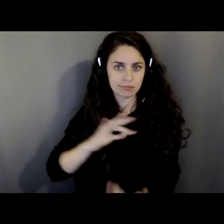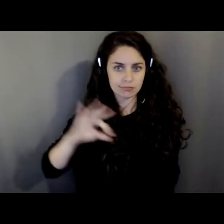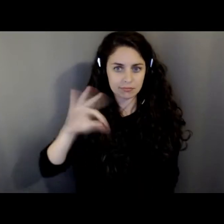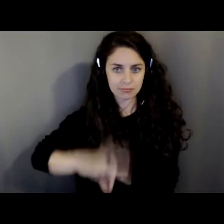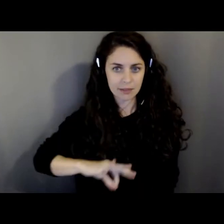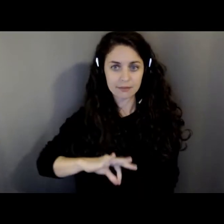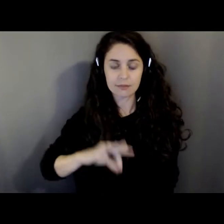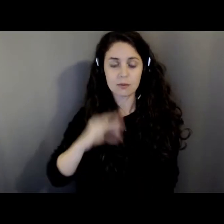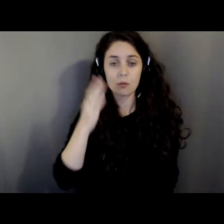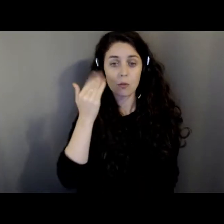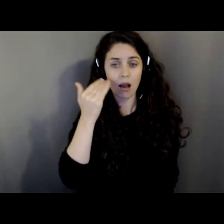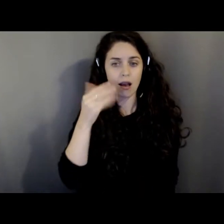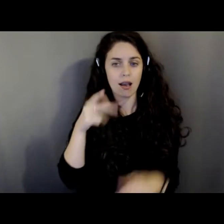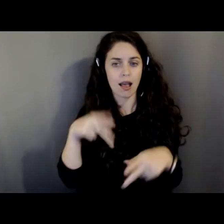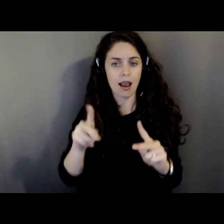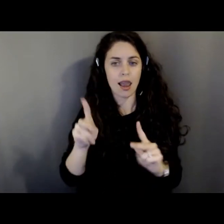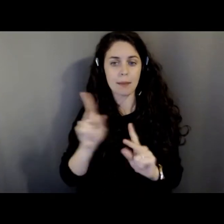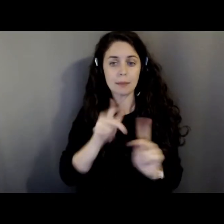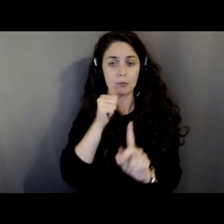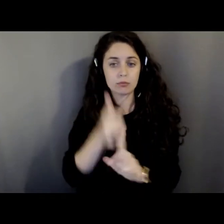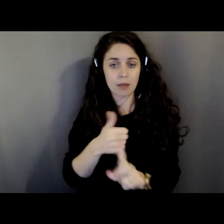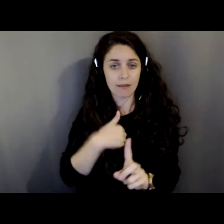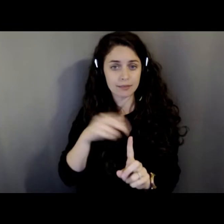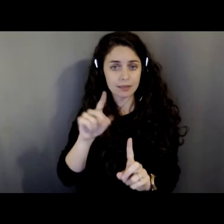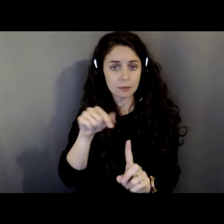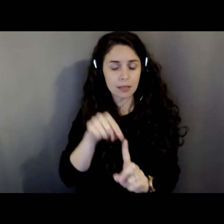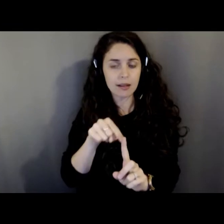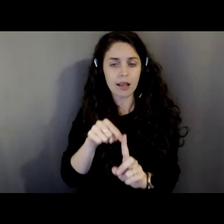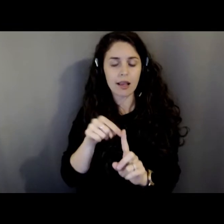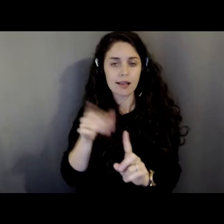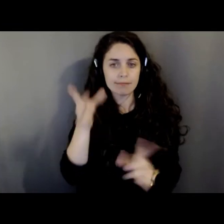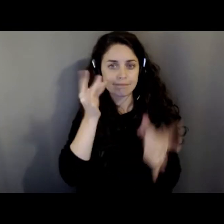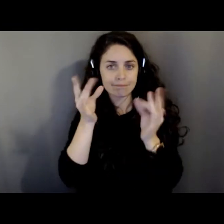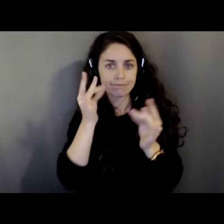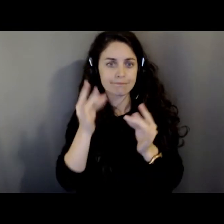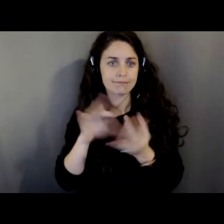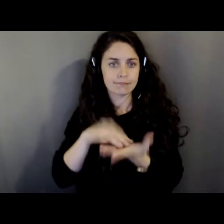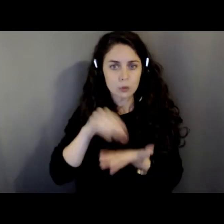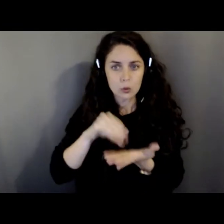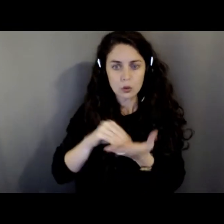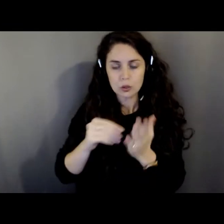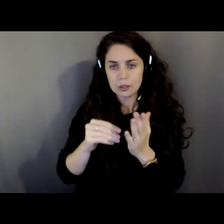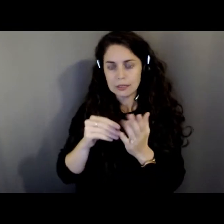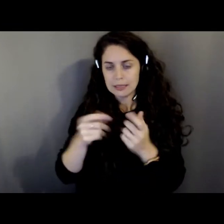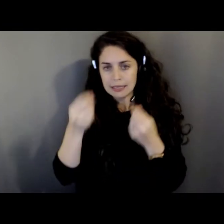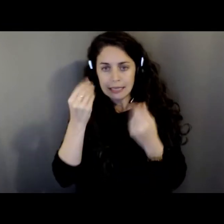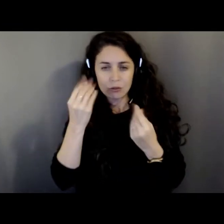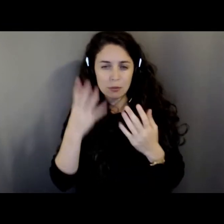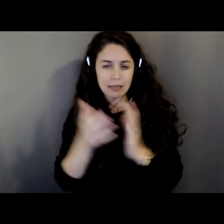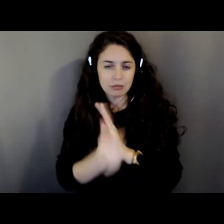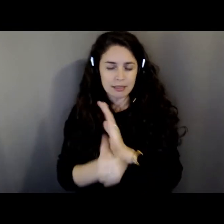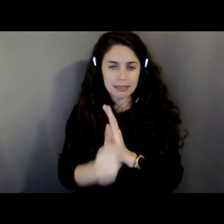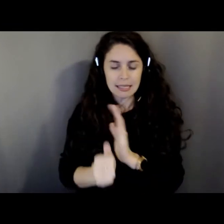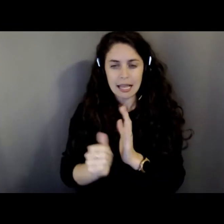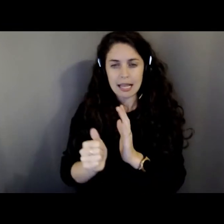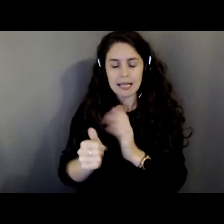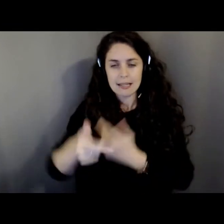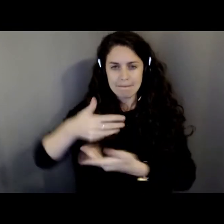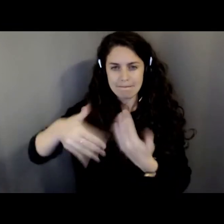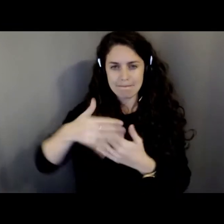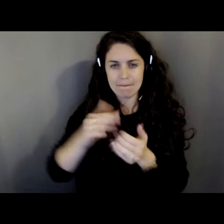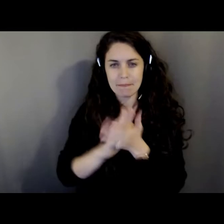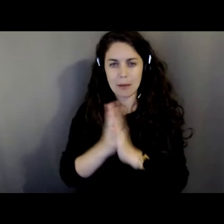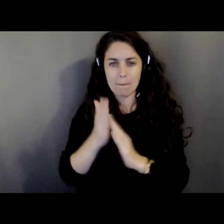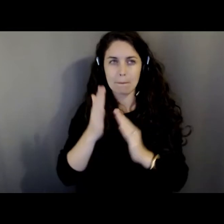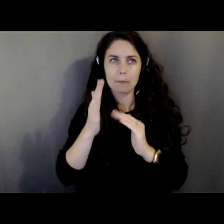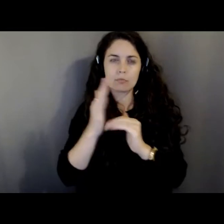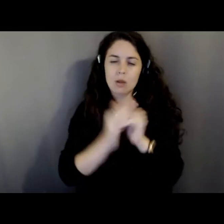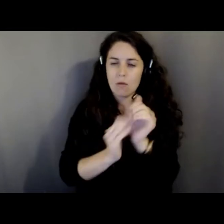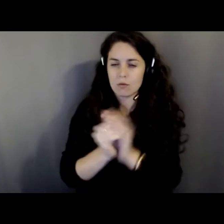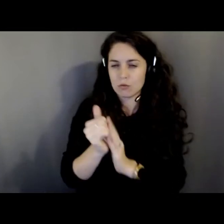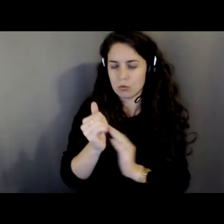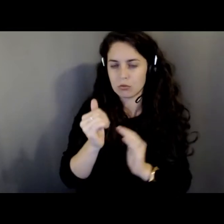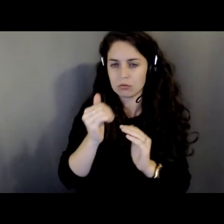with disabilities to gain information, skills and comfort through knowing kind of what lies ahead